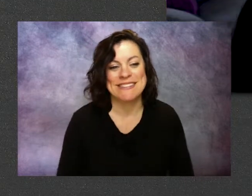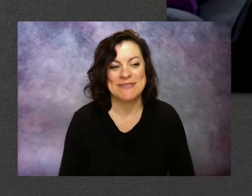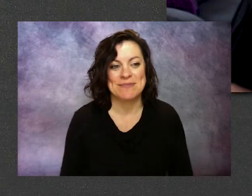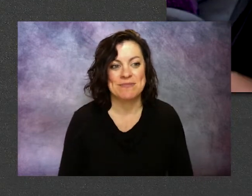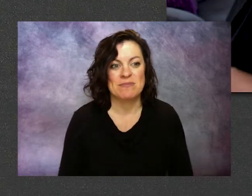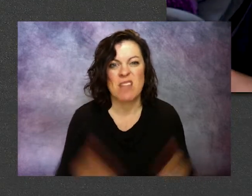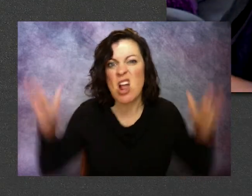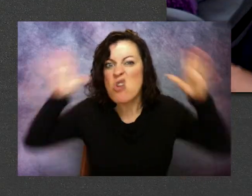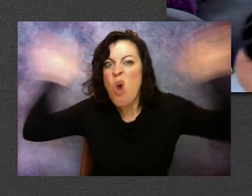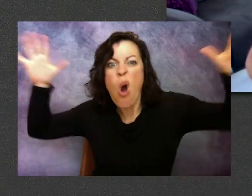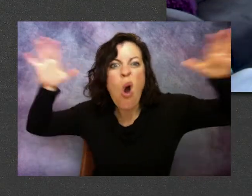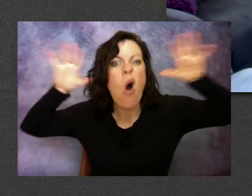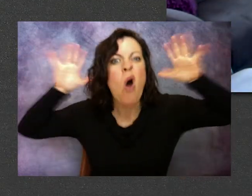Me, being noisy.